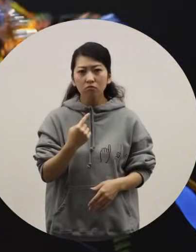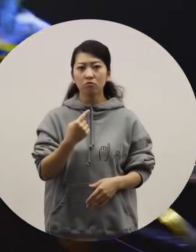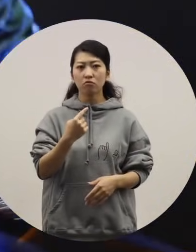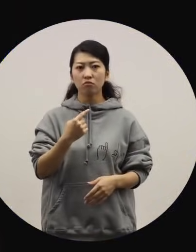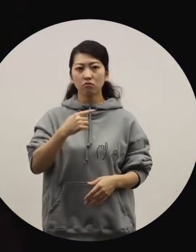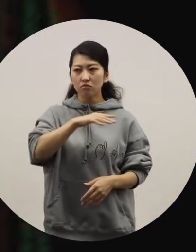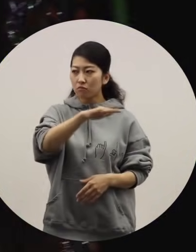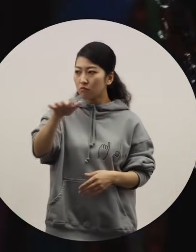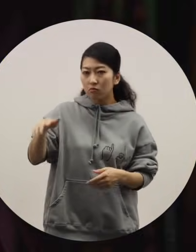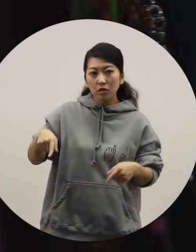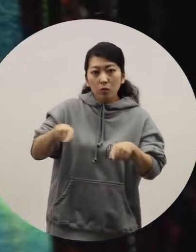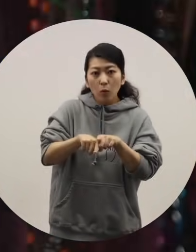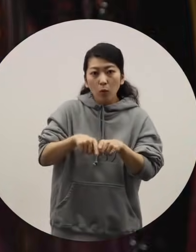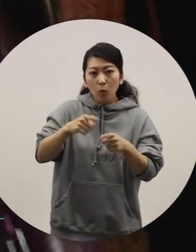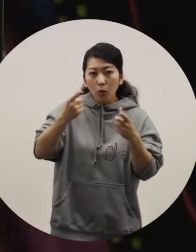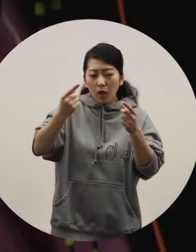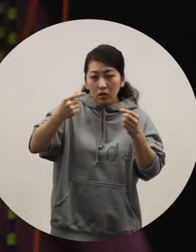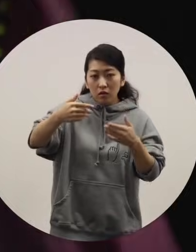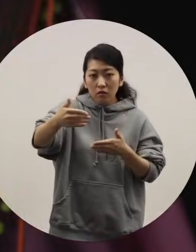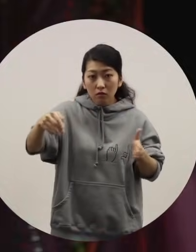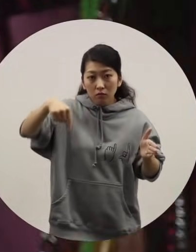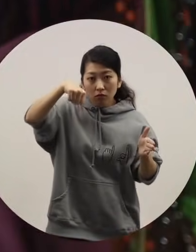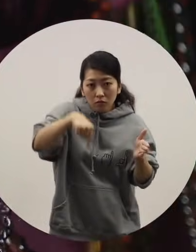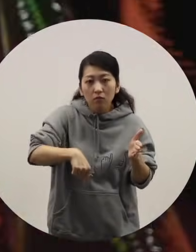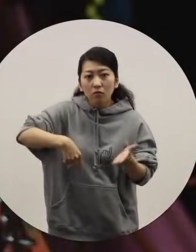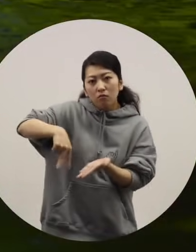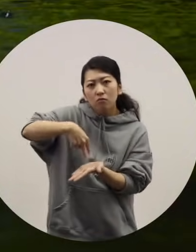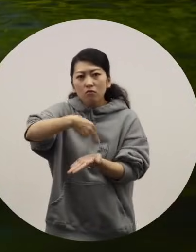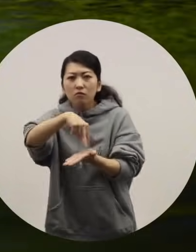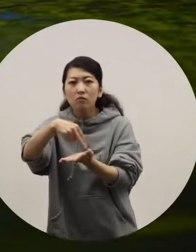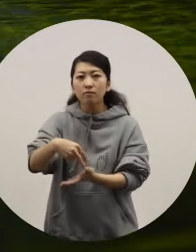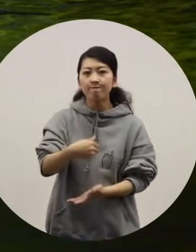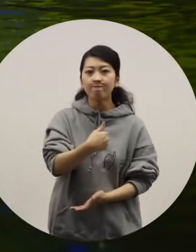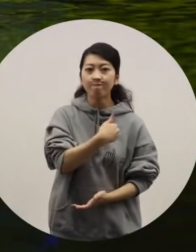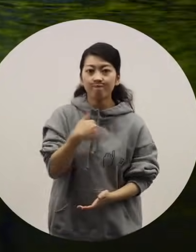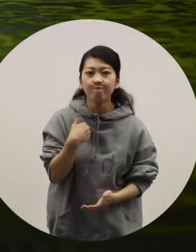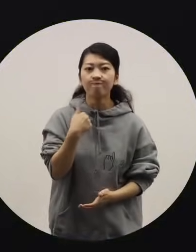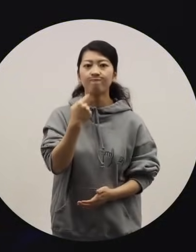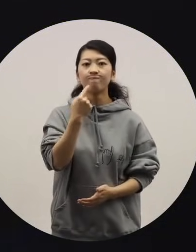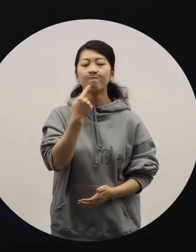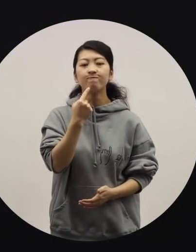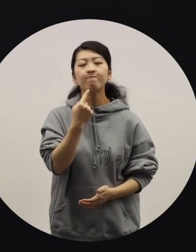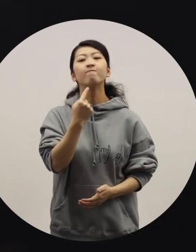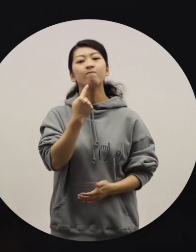But I can dance with others in the same place.